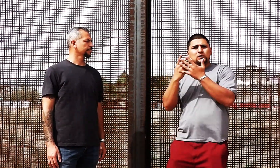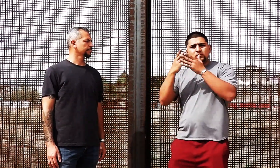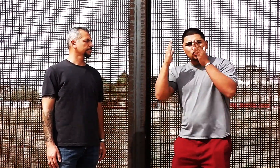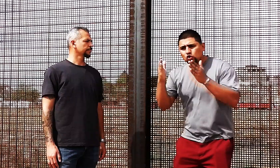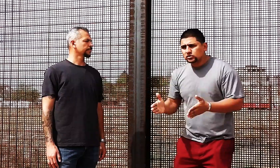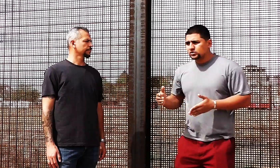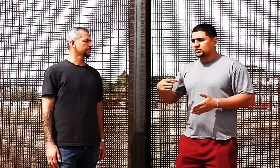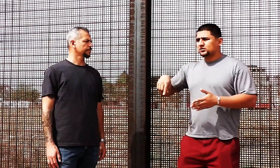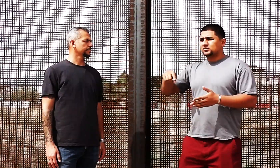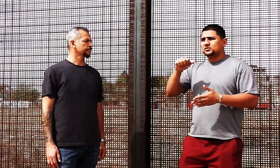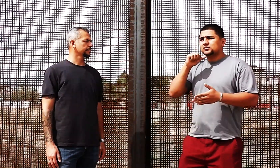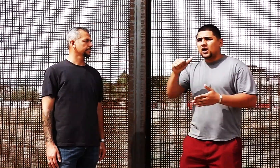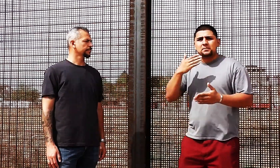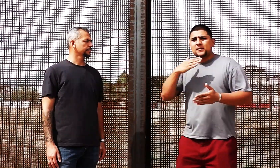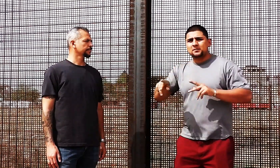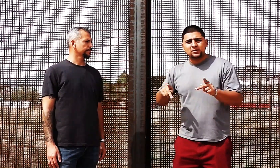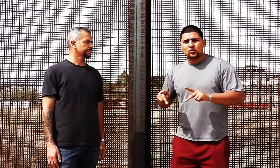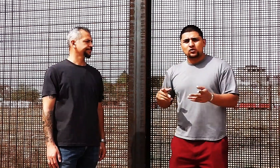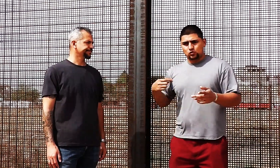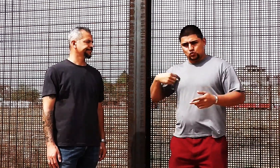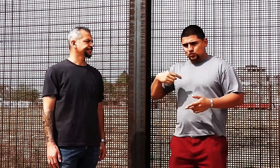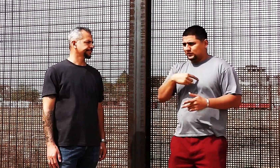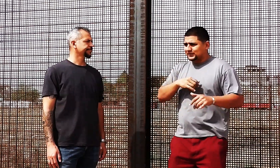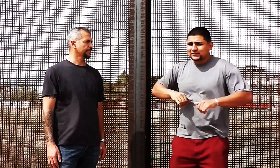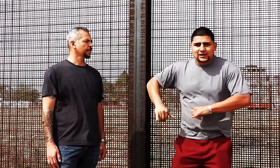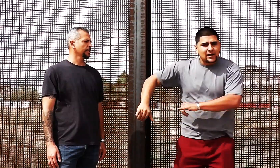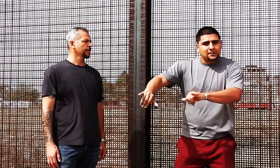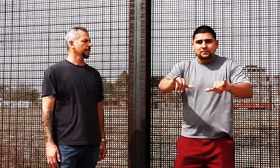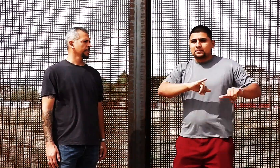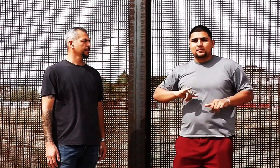We are not prisoners. We are not bad people. We are all same.